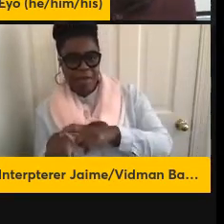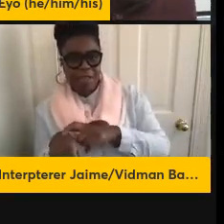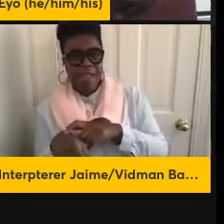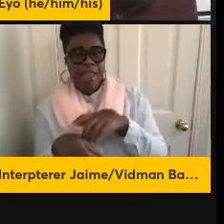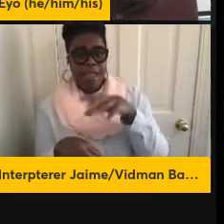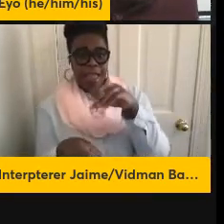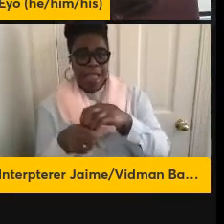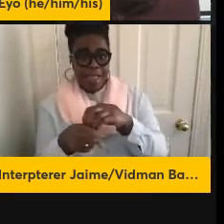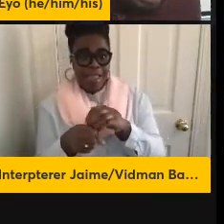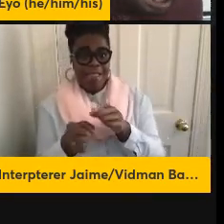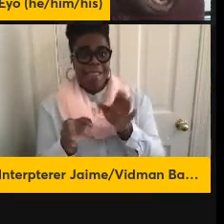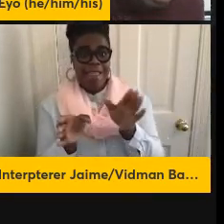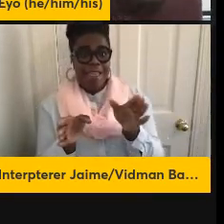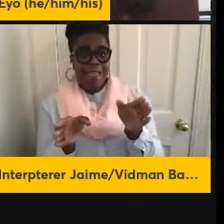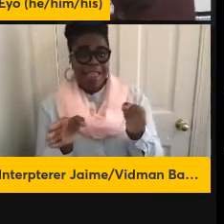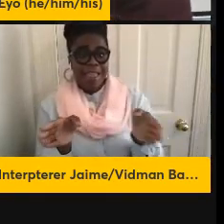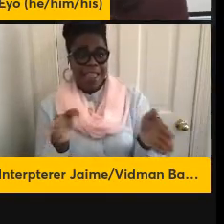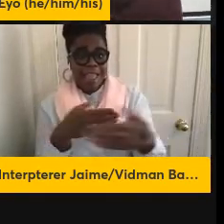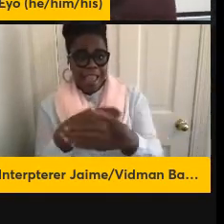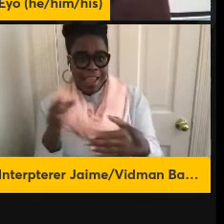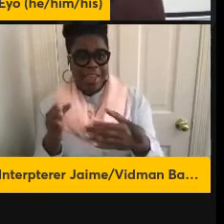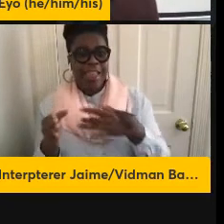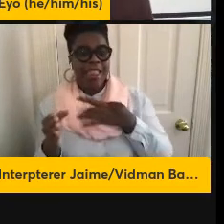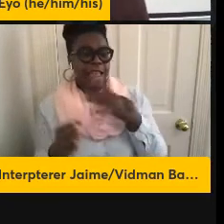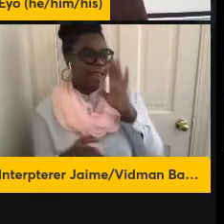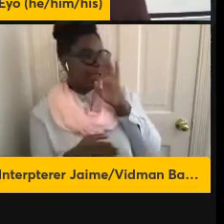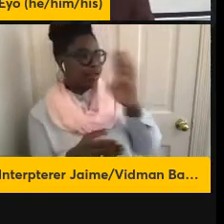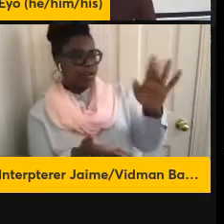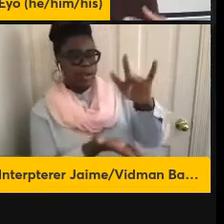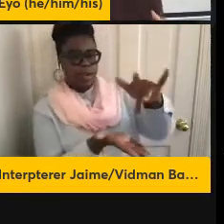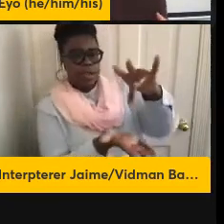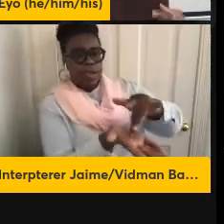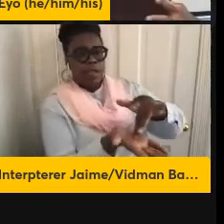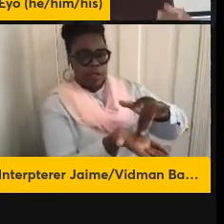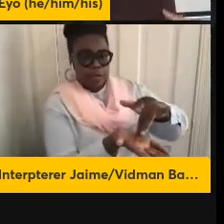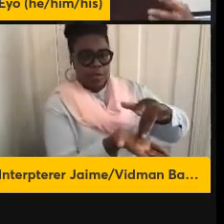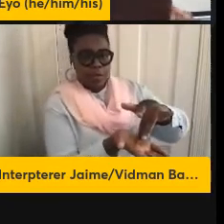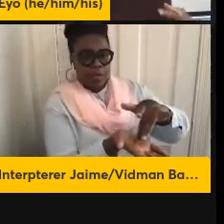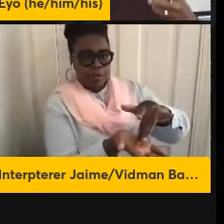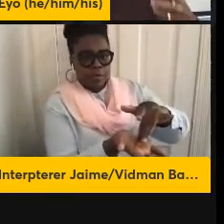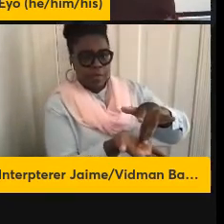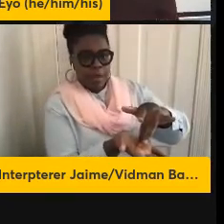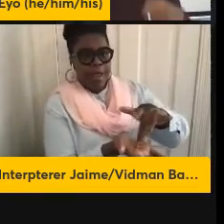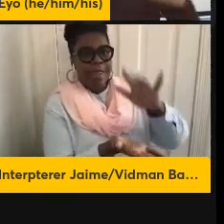in the cage in a corner, they'd like to go straight to the center. So they seem to have this impulsive activity where